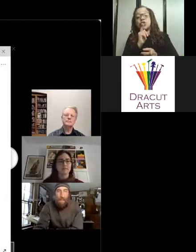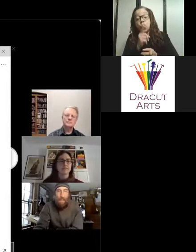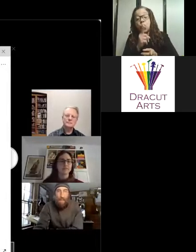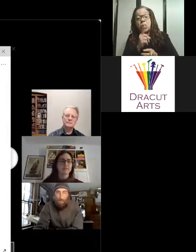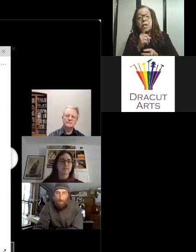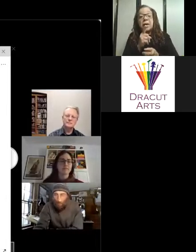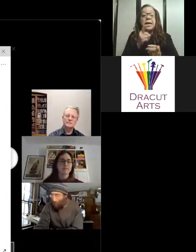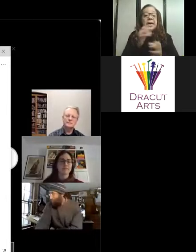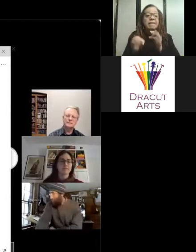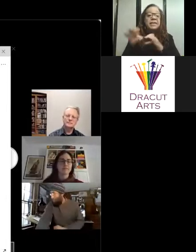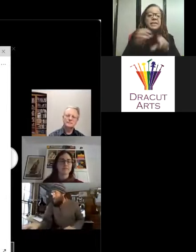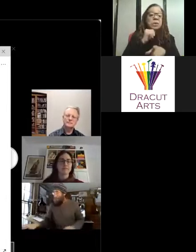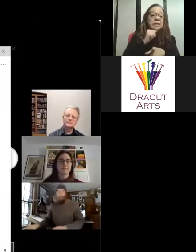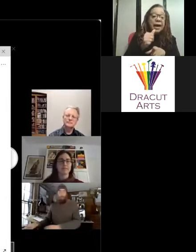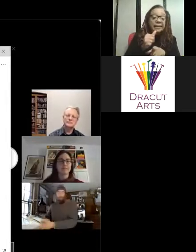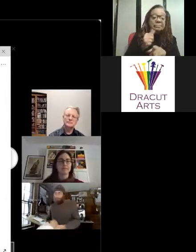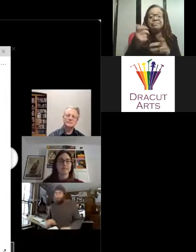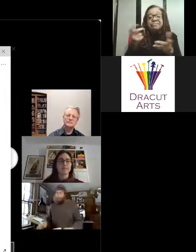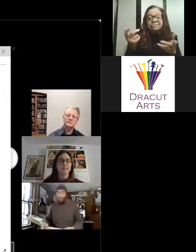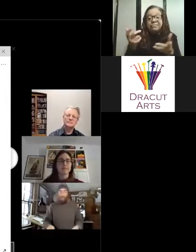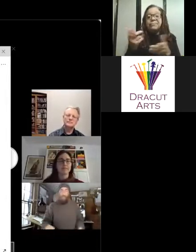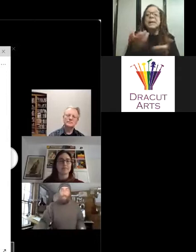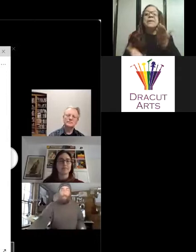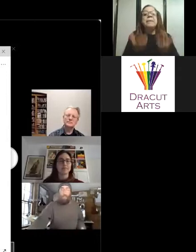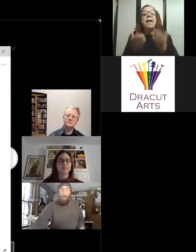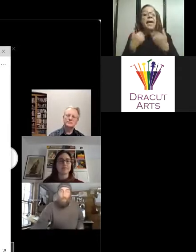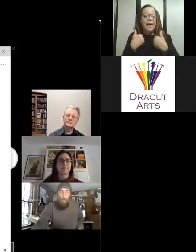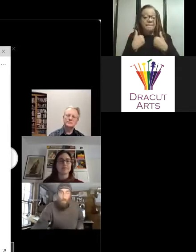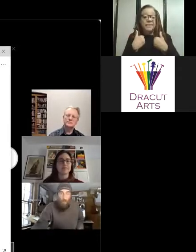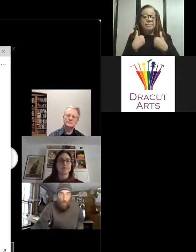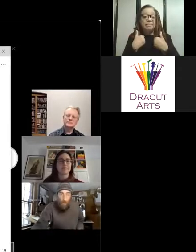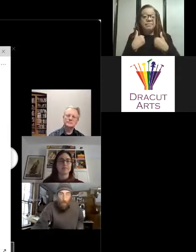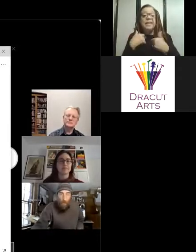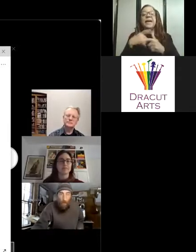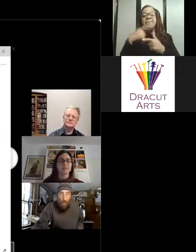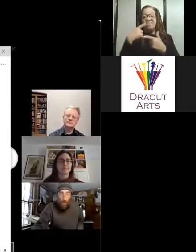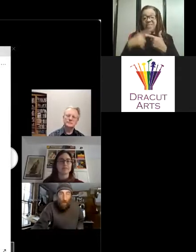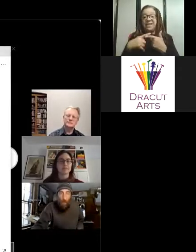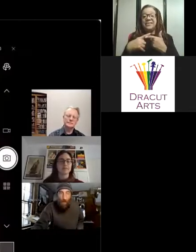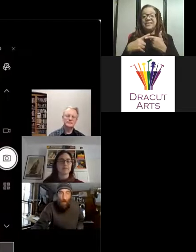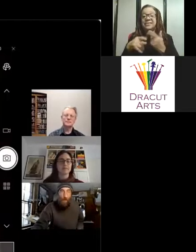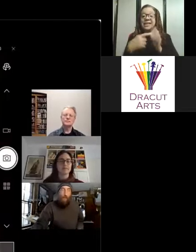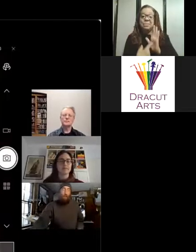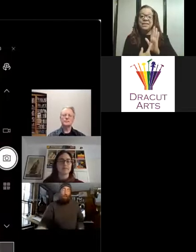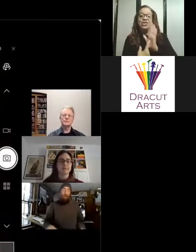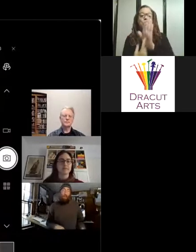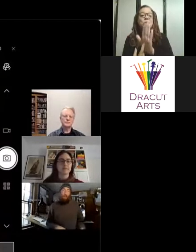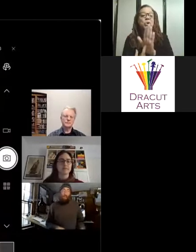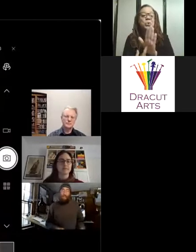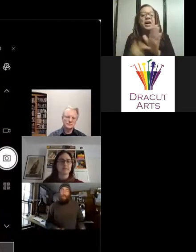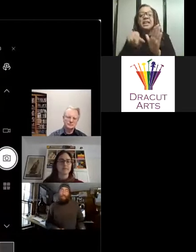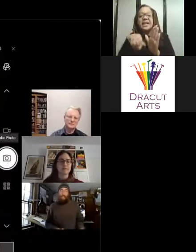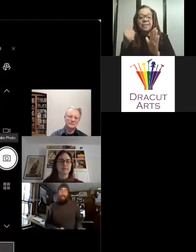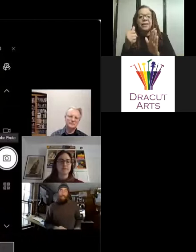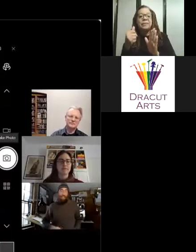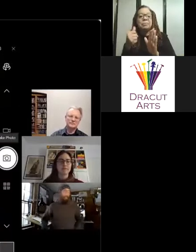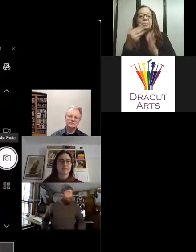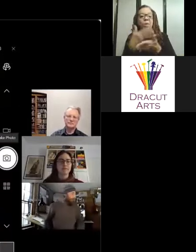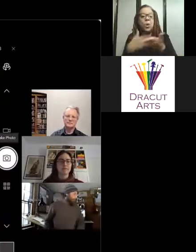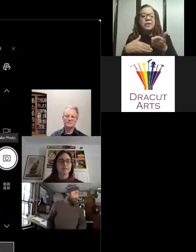And then, um, actually let me show you, we'll actually get into 1864 and some